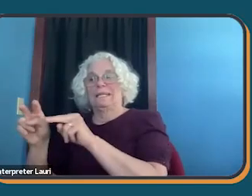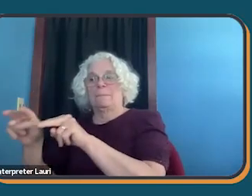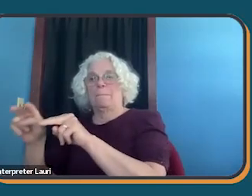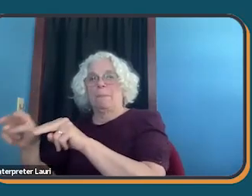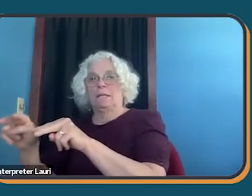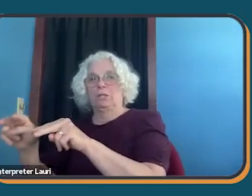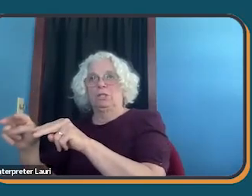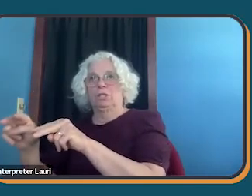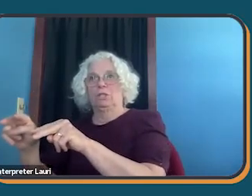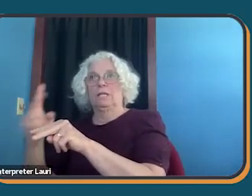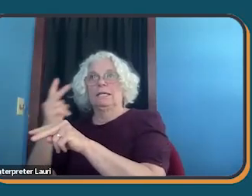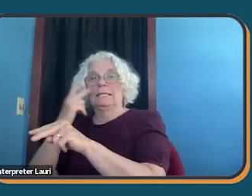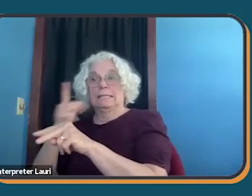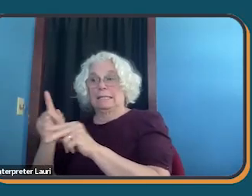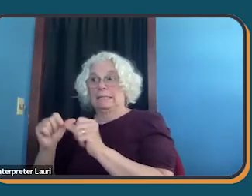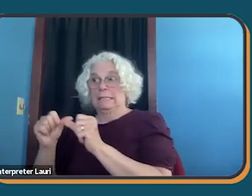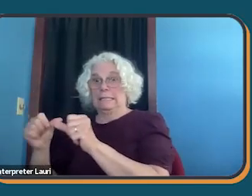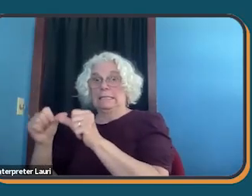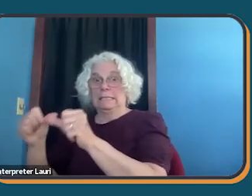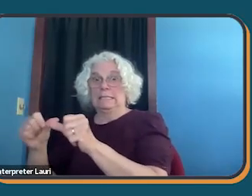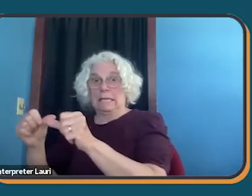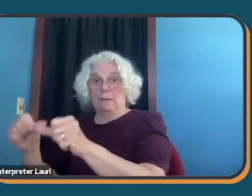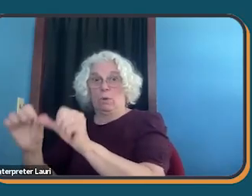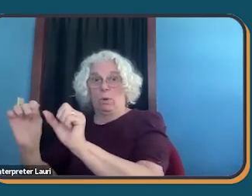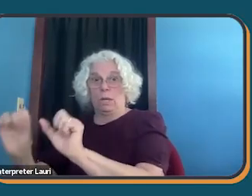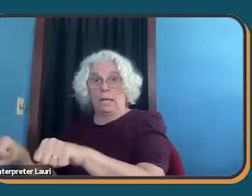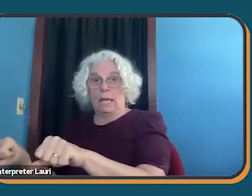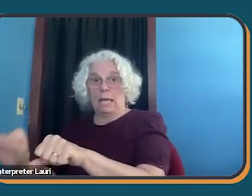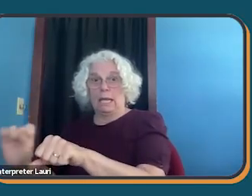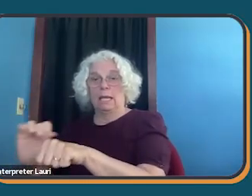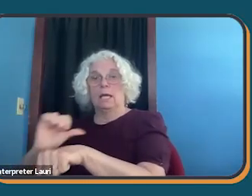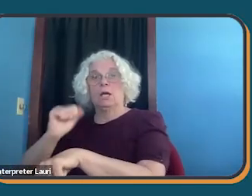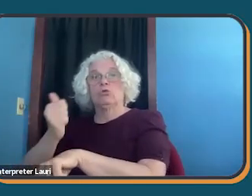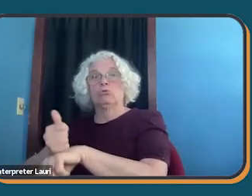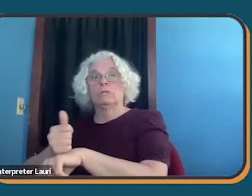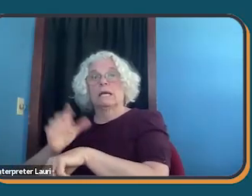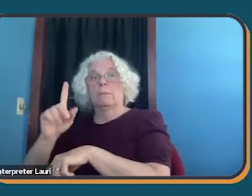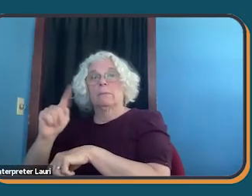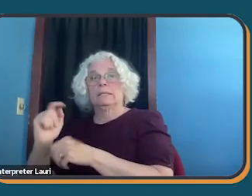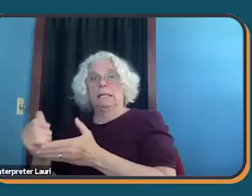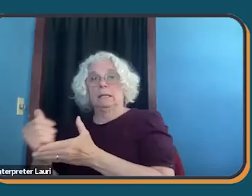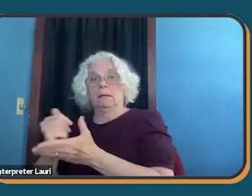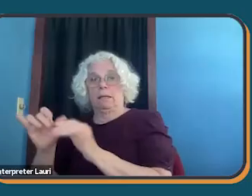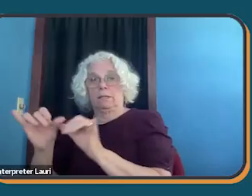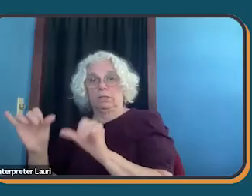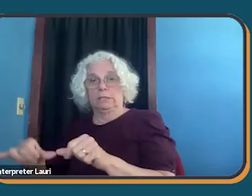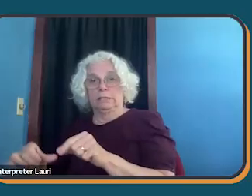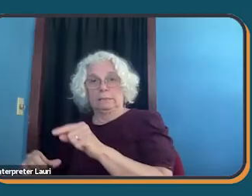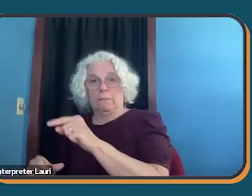You want to make sure that these changes are sustainable, so here's where you'll solidify your data collection systems,